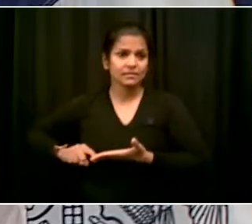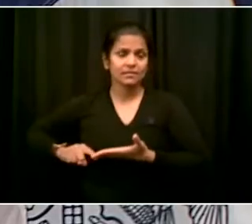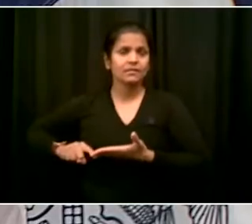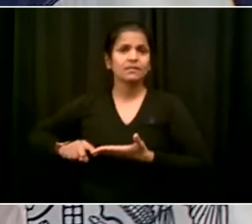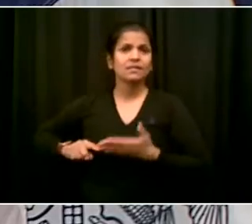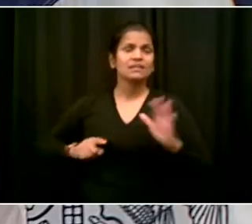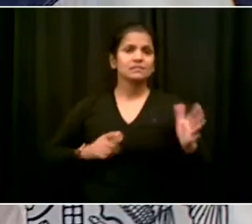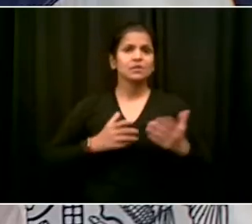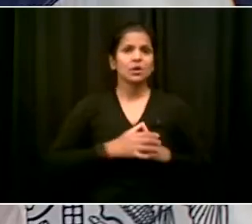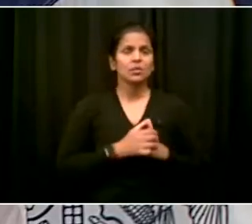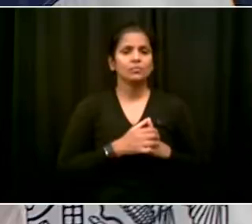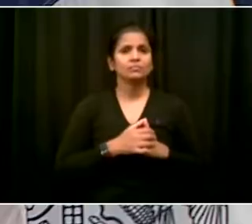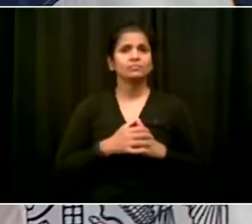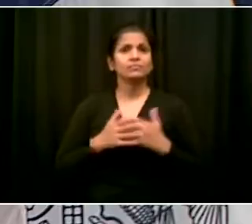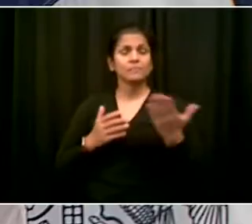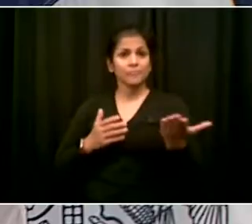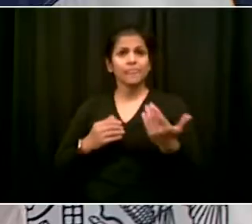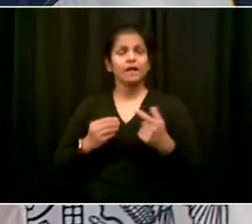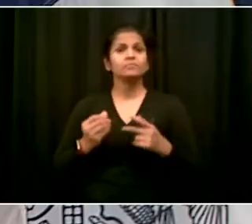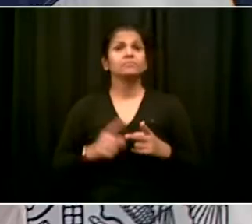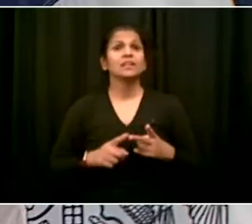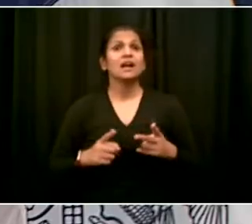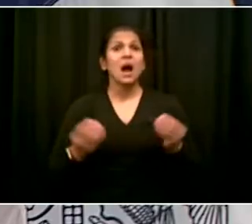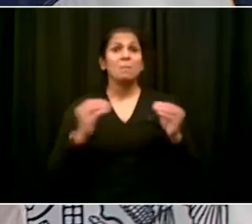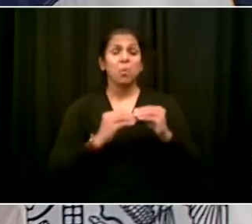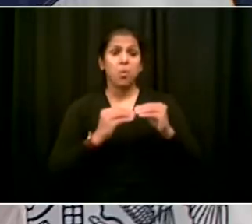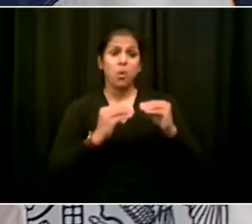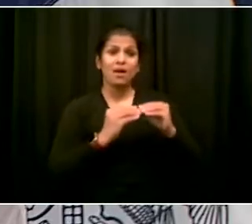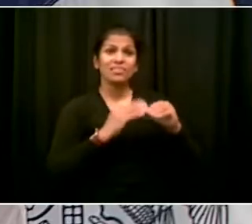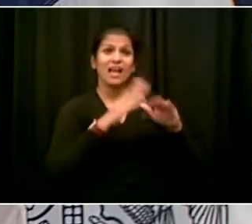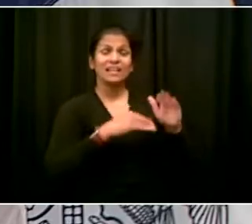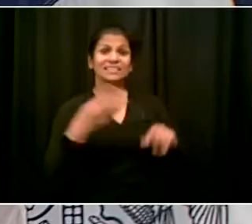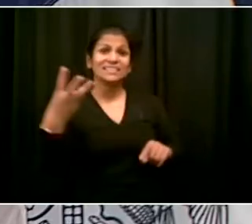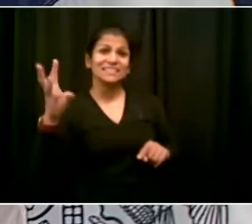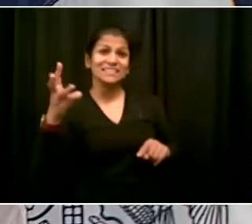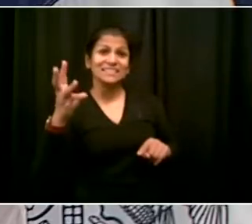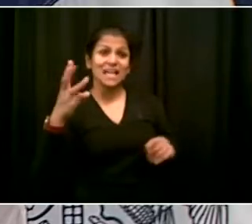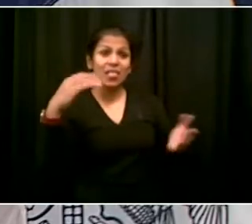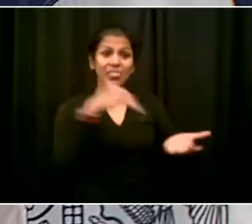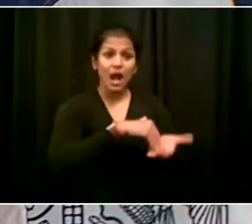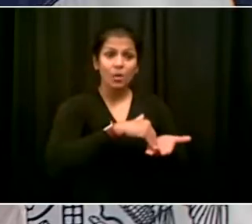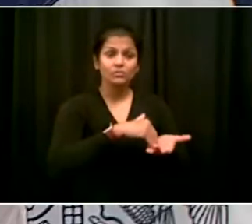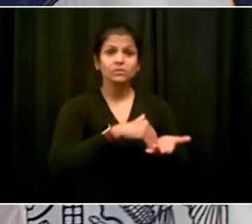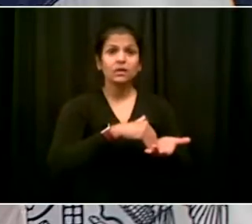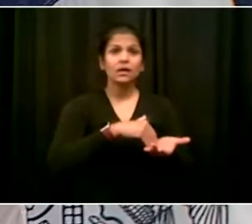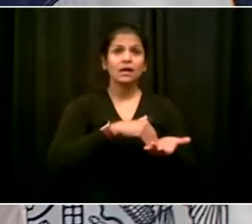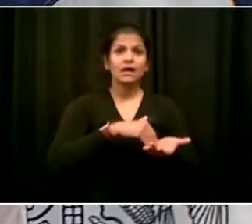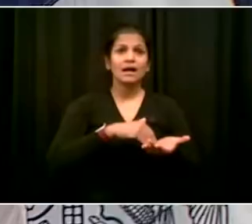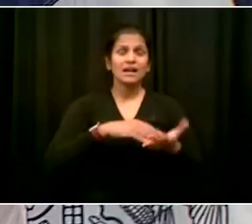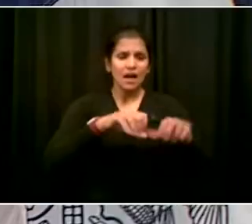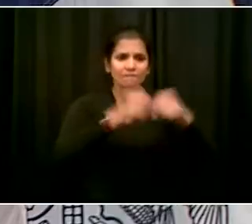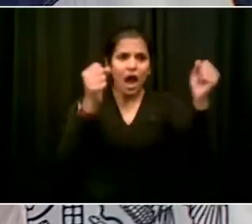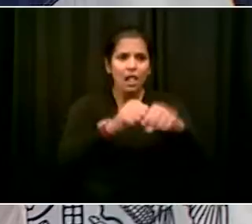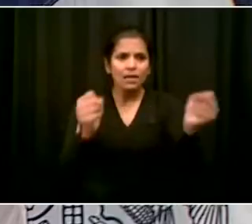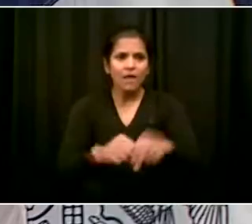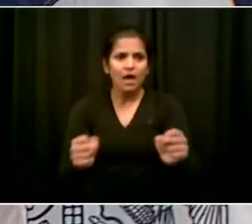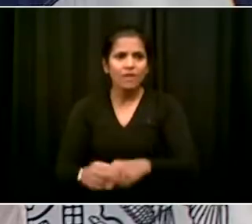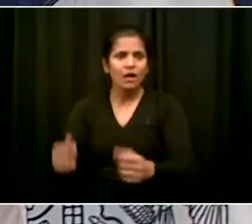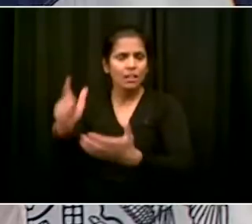INFECTIONS AND RE-INFECTIONS WITHIN THE MANDATED TIMEFRAME VIOLATIONS CONSIDERED IMMEDEDIATETEYL HAZARDOUS.